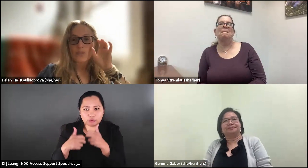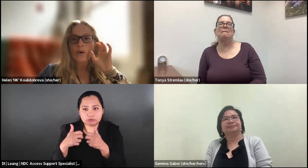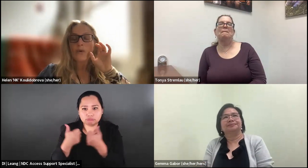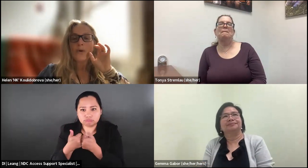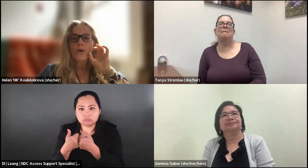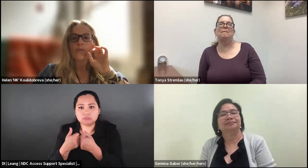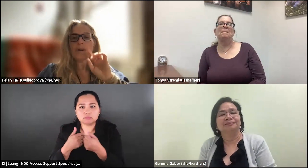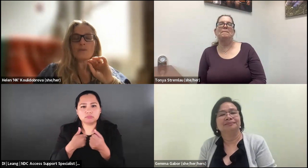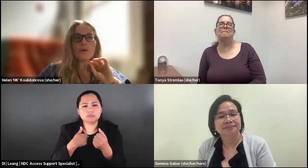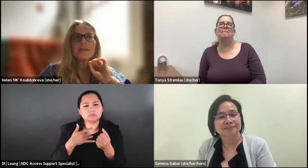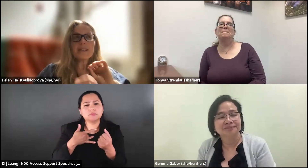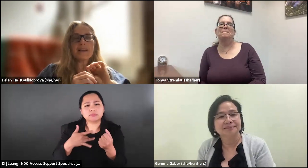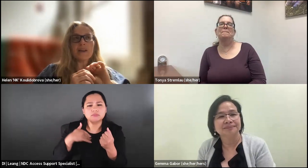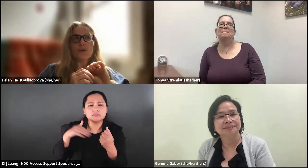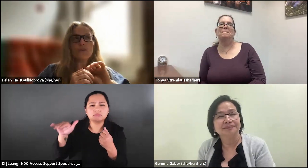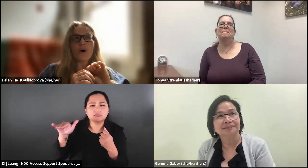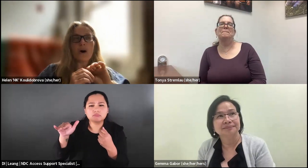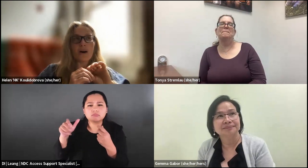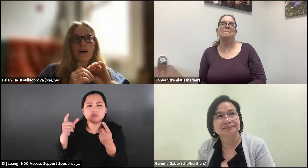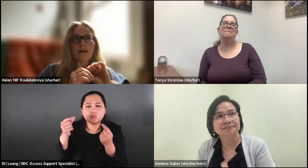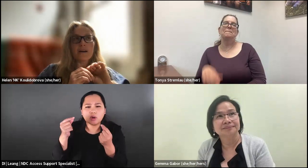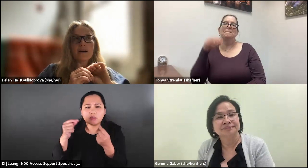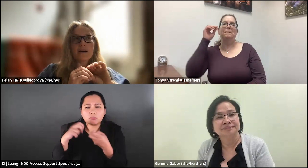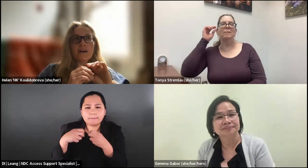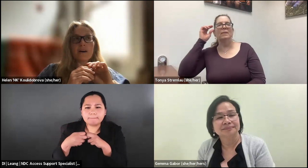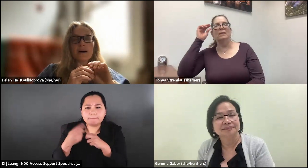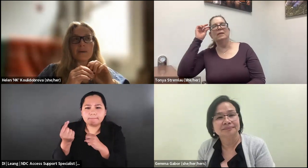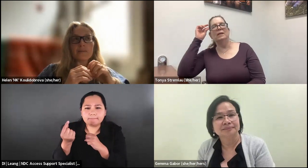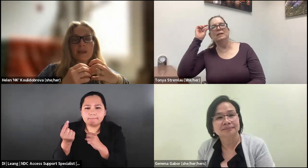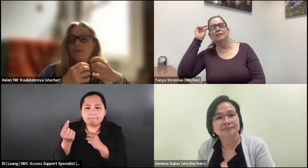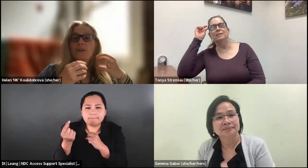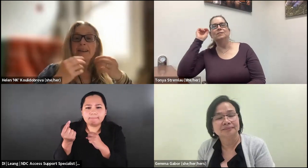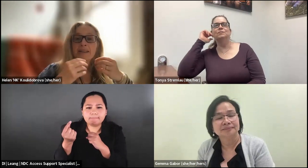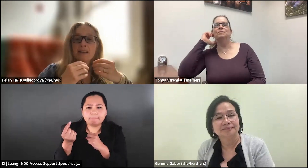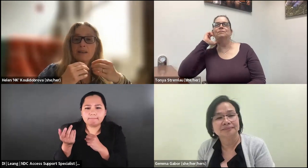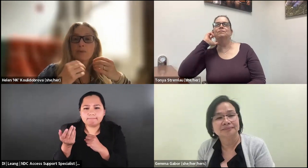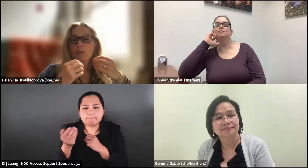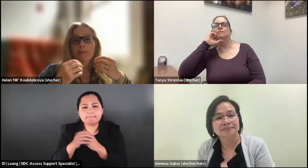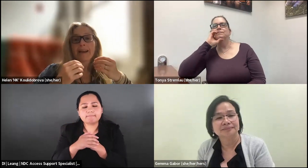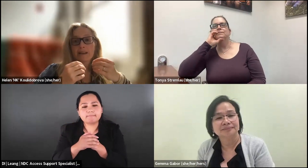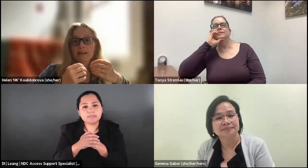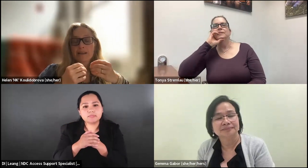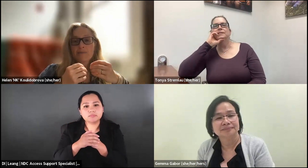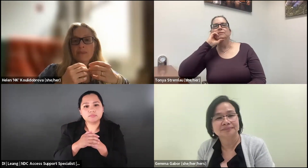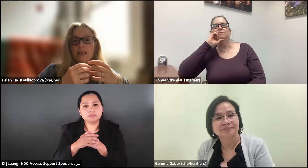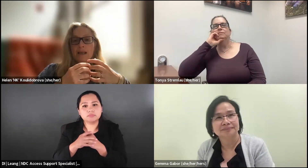What is it that you are finding problematic?